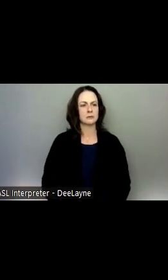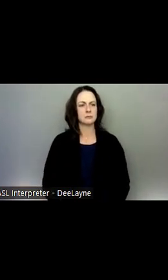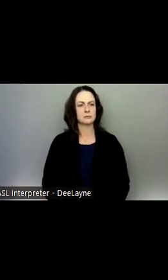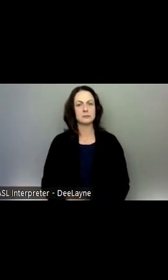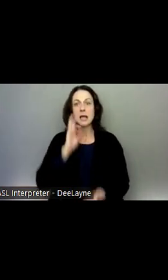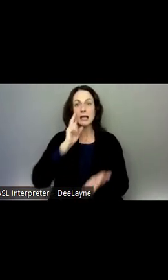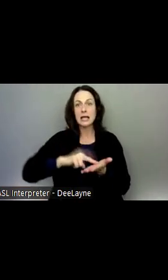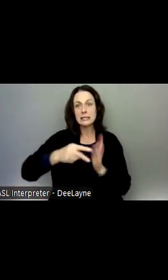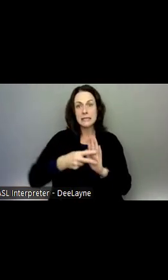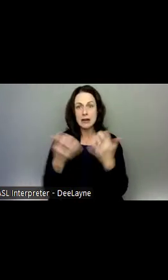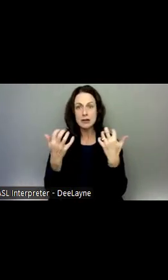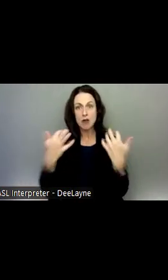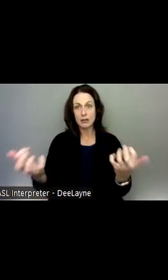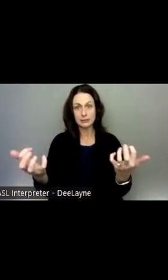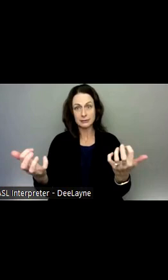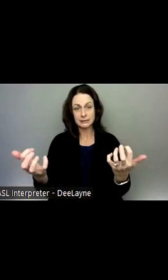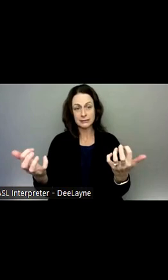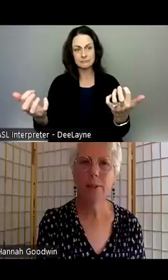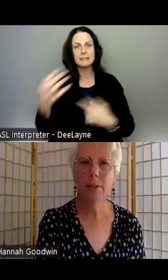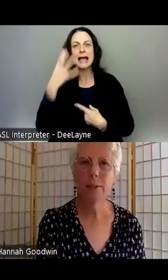the intended audience and experience level,